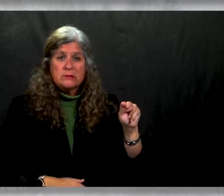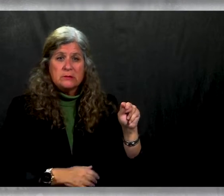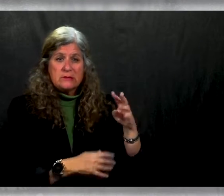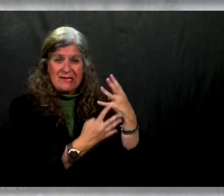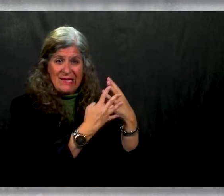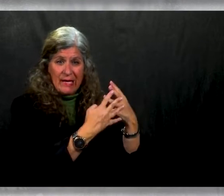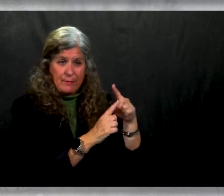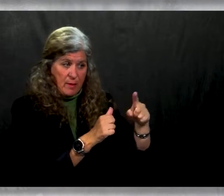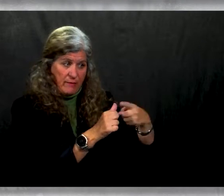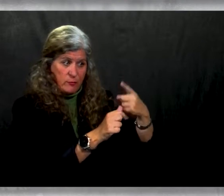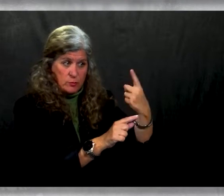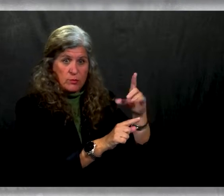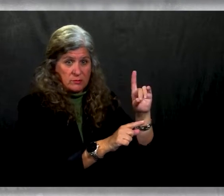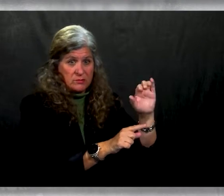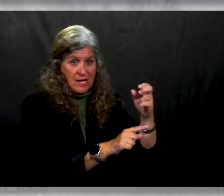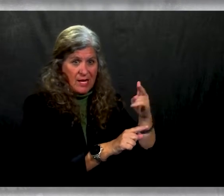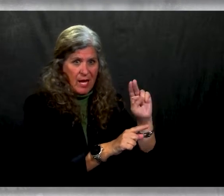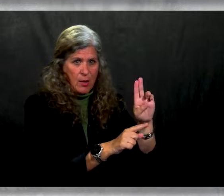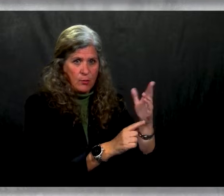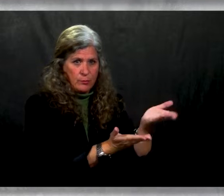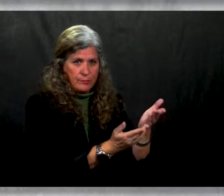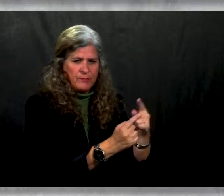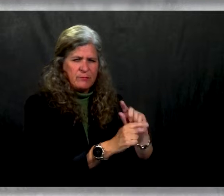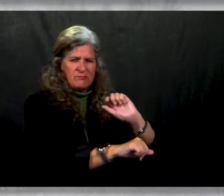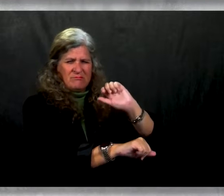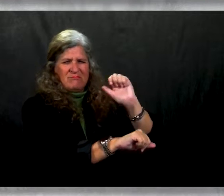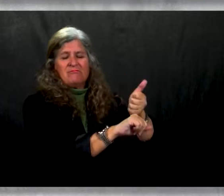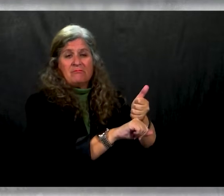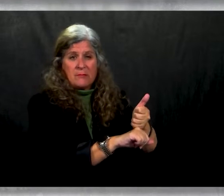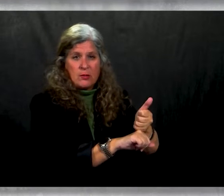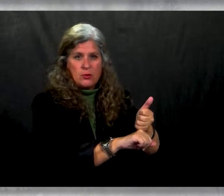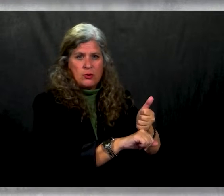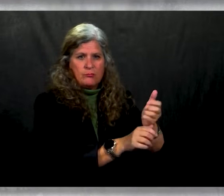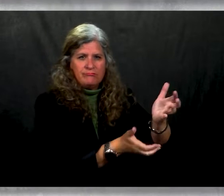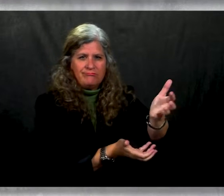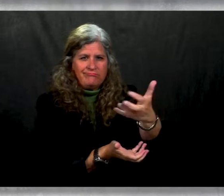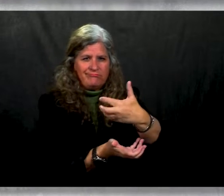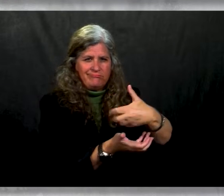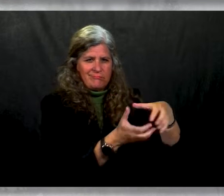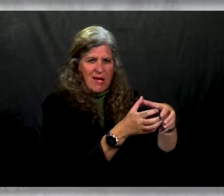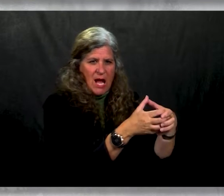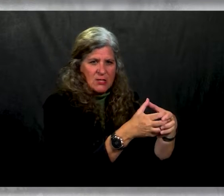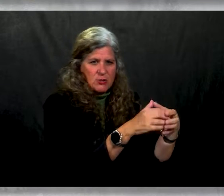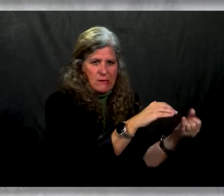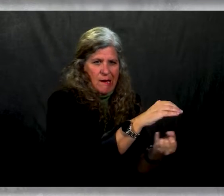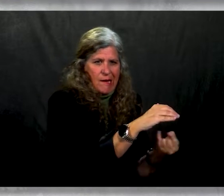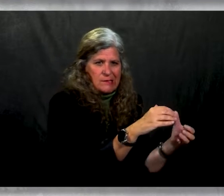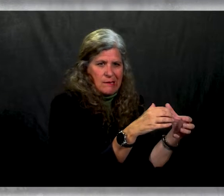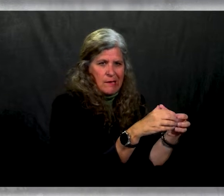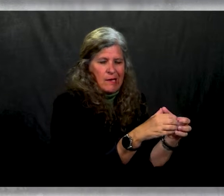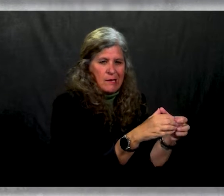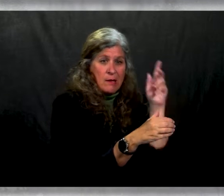the first of those, really set up to concentrate, isolate political enemies.